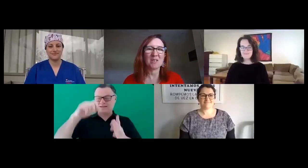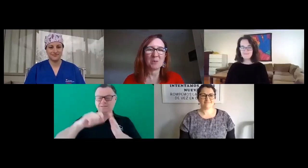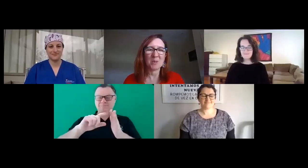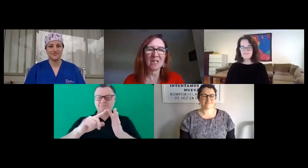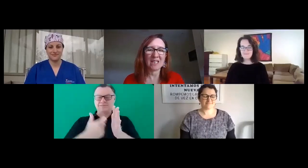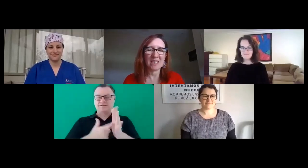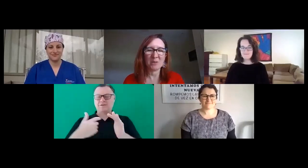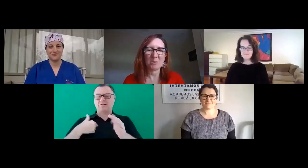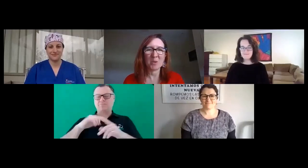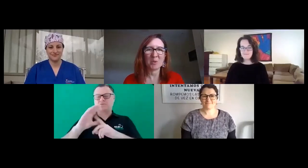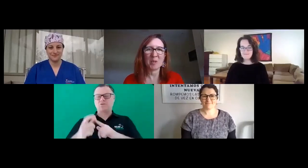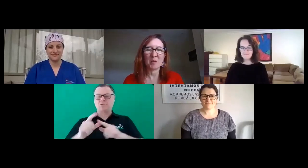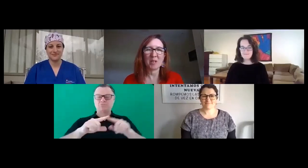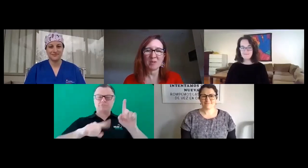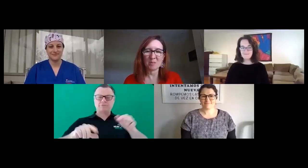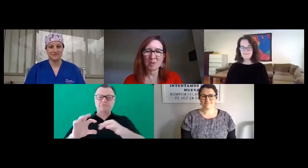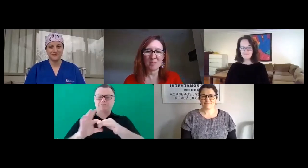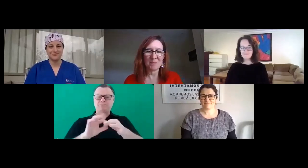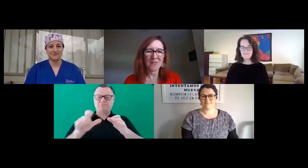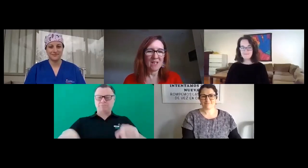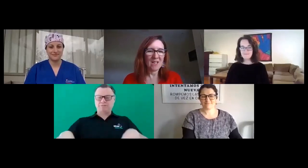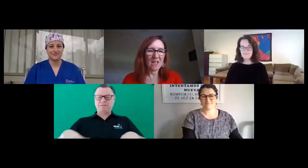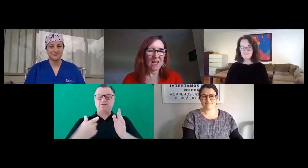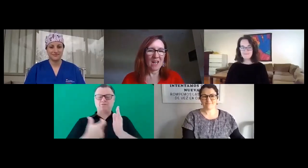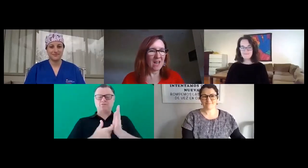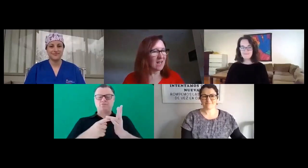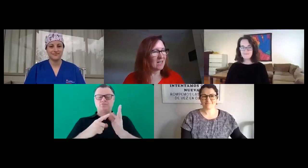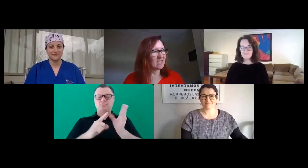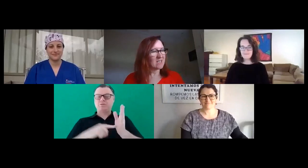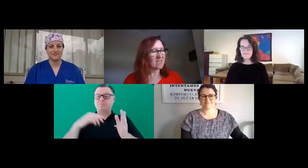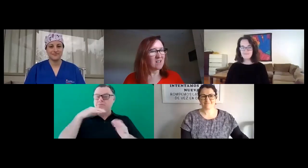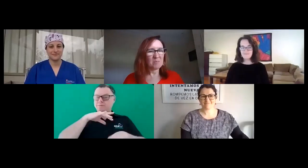coordinator here at the Royal Melbourne Hospital and I'm